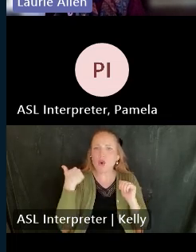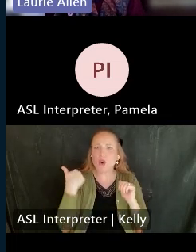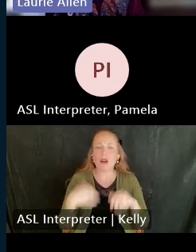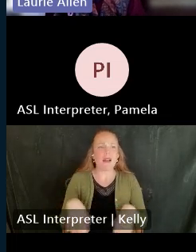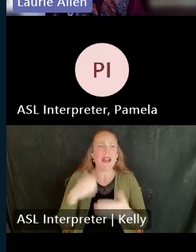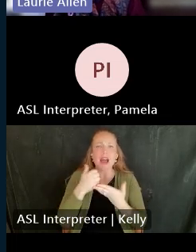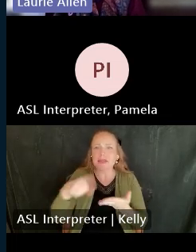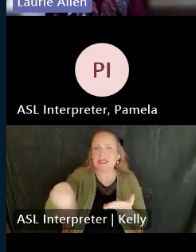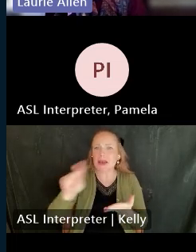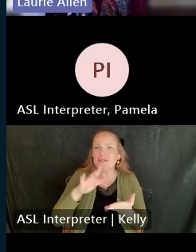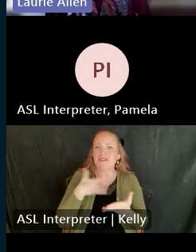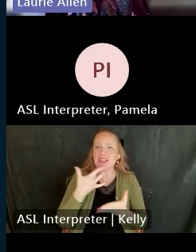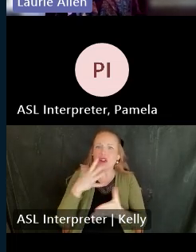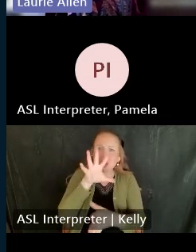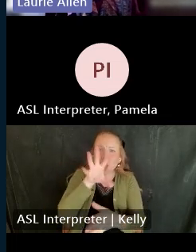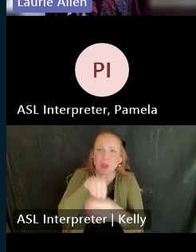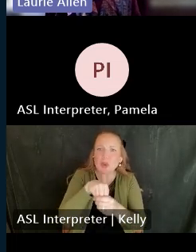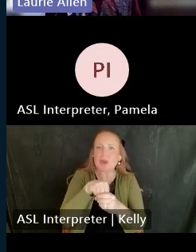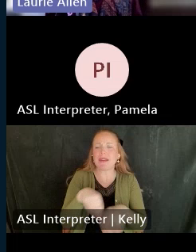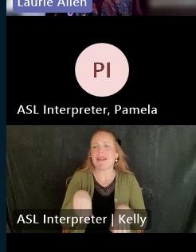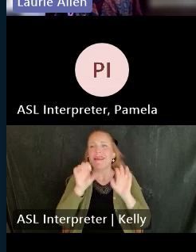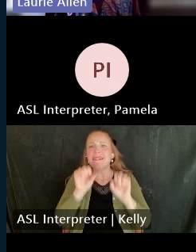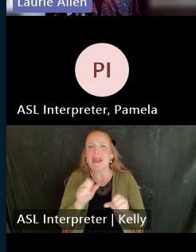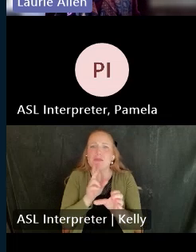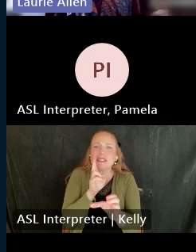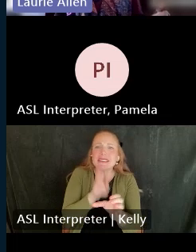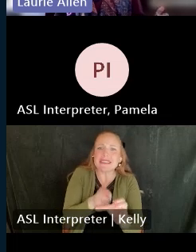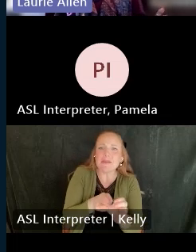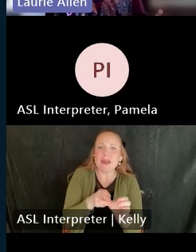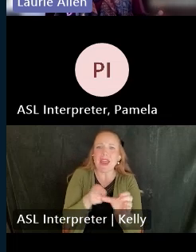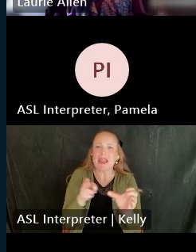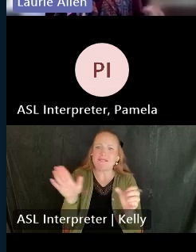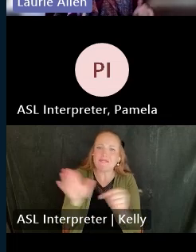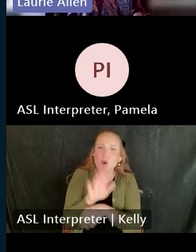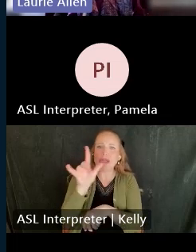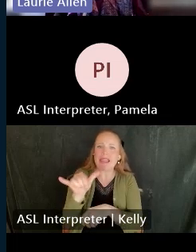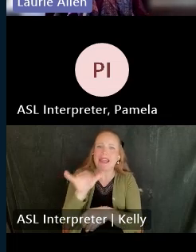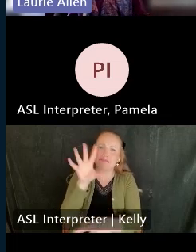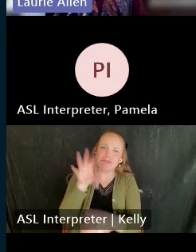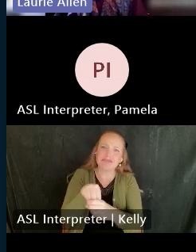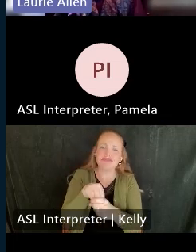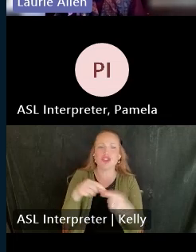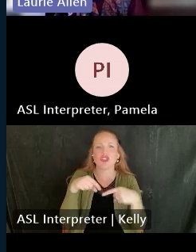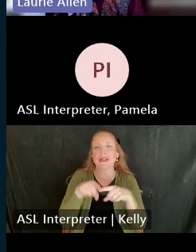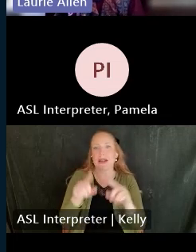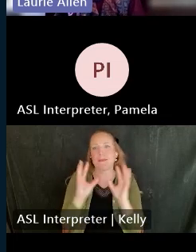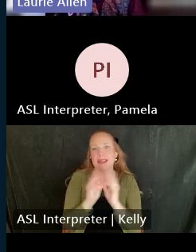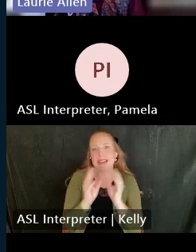It helps them feel like they can participate more fully in a meeting. And as part of this, we had a lot of quotes.